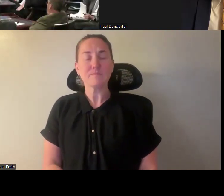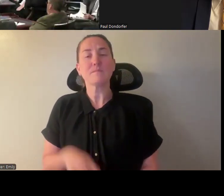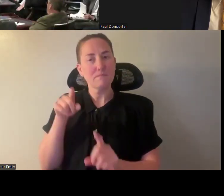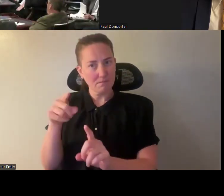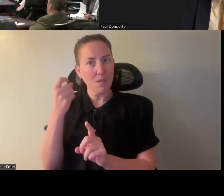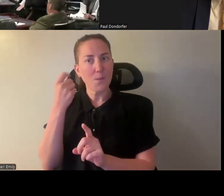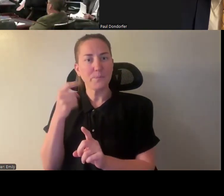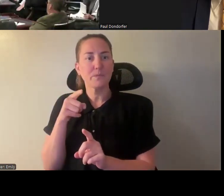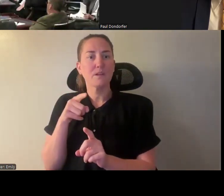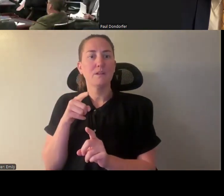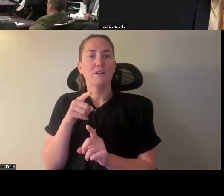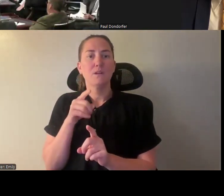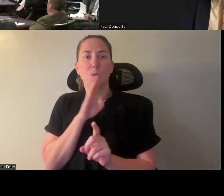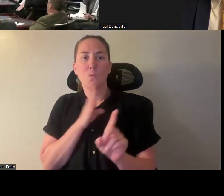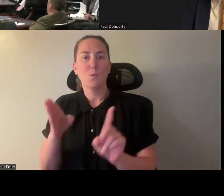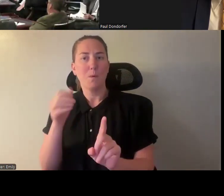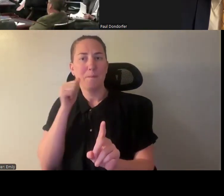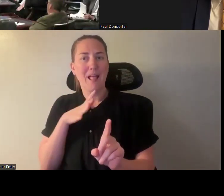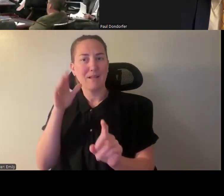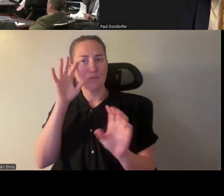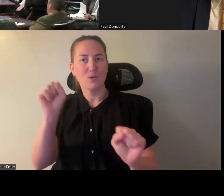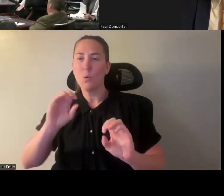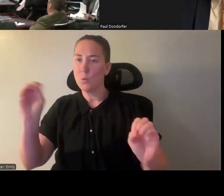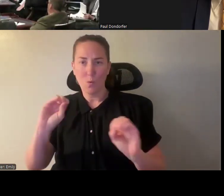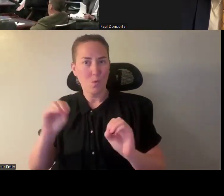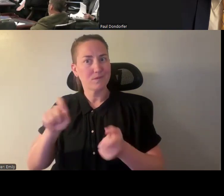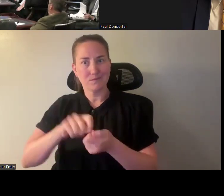through you Madam President No There is nothing in the law that will prevent um free telephone